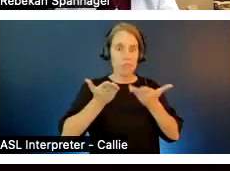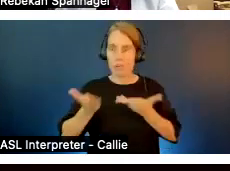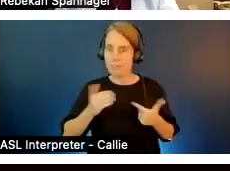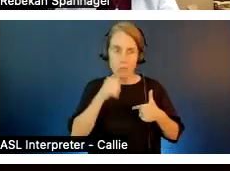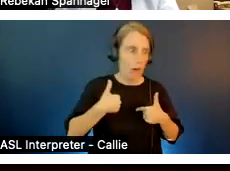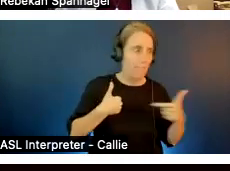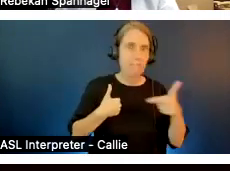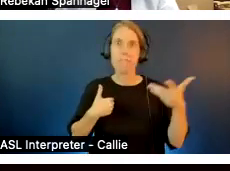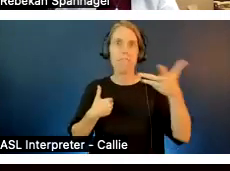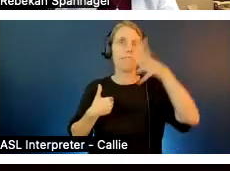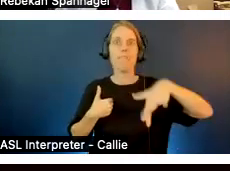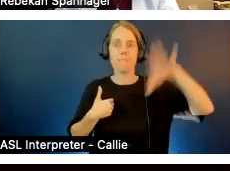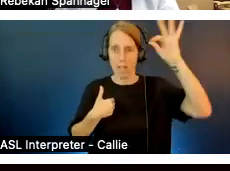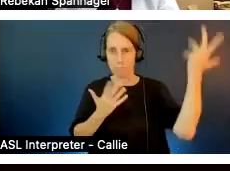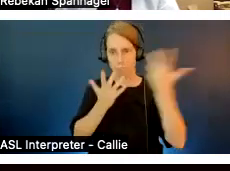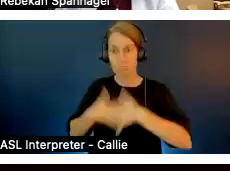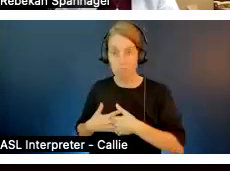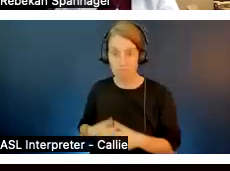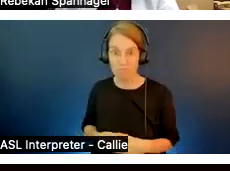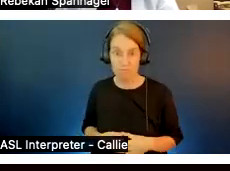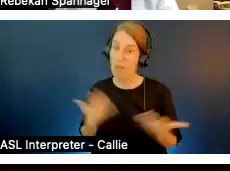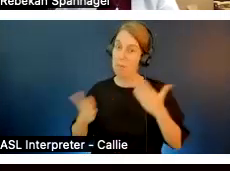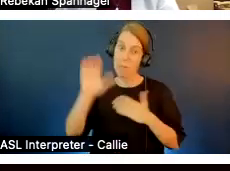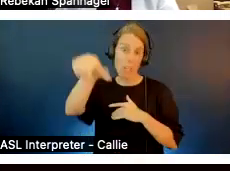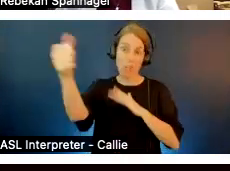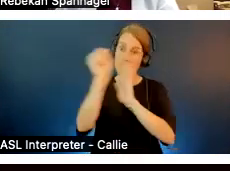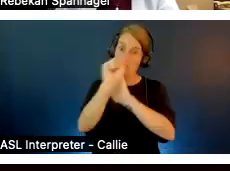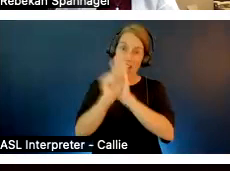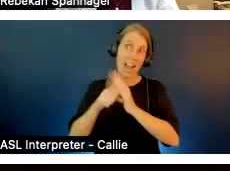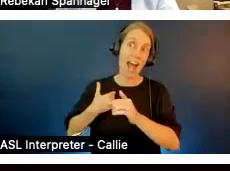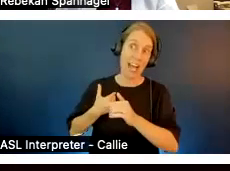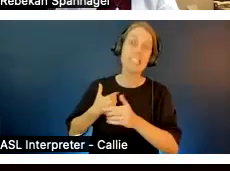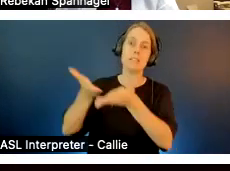even if it's calling for something that's out of state one of the things that rebekah and i were